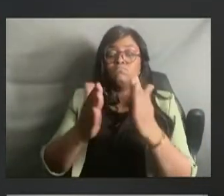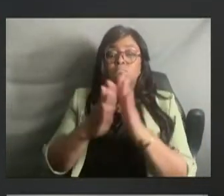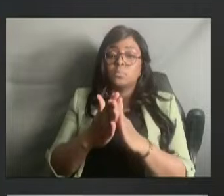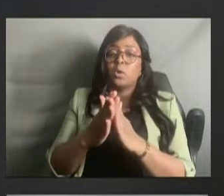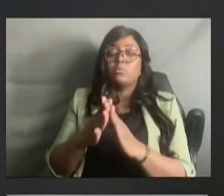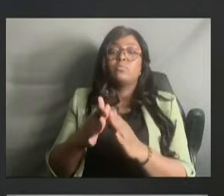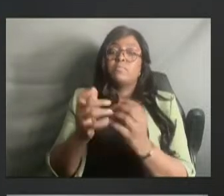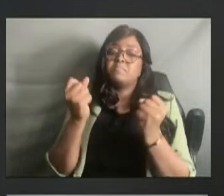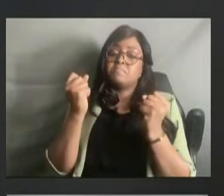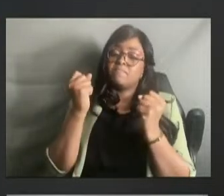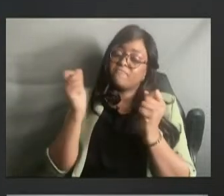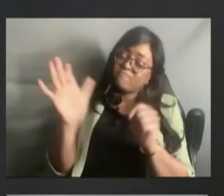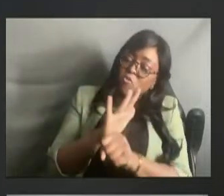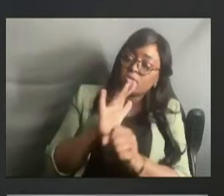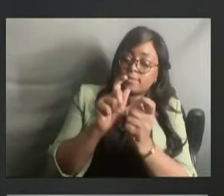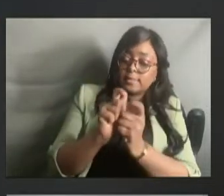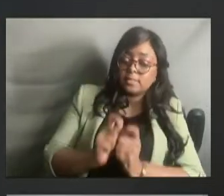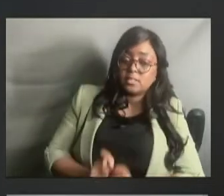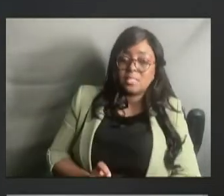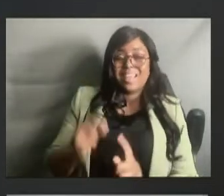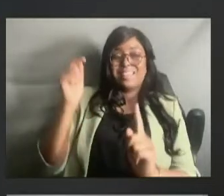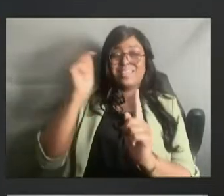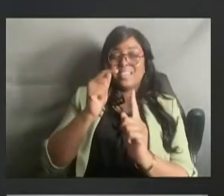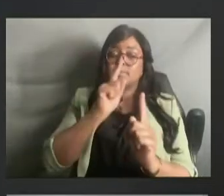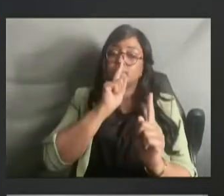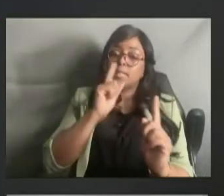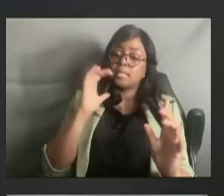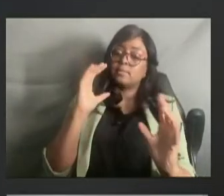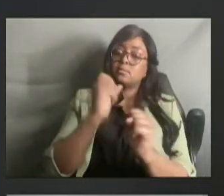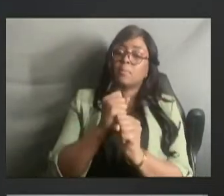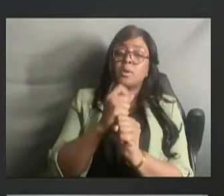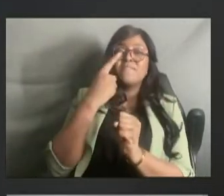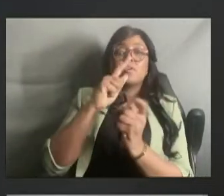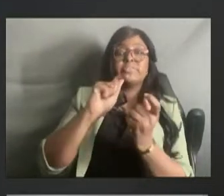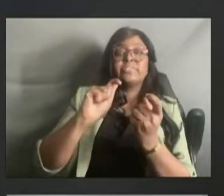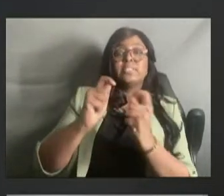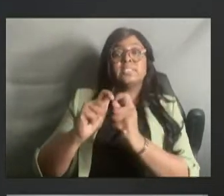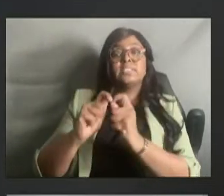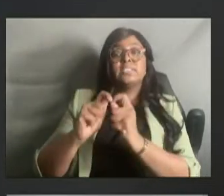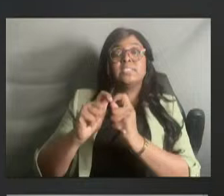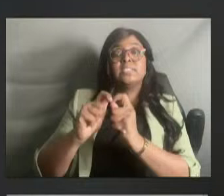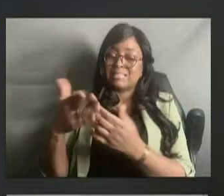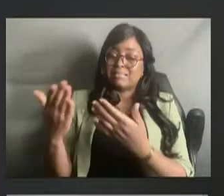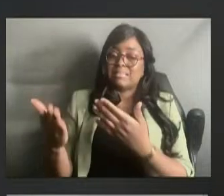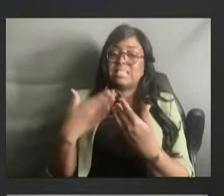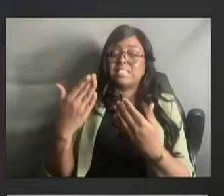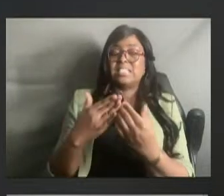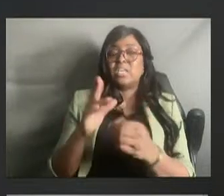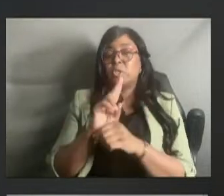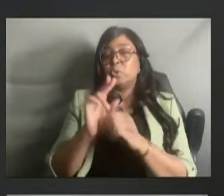information. It's a big thick binder worth of, of detail. This